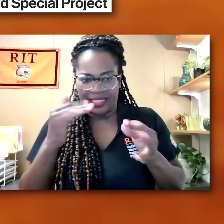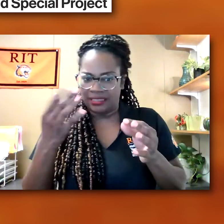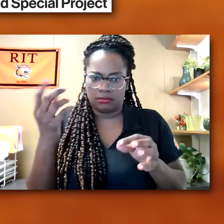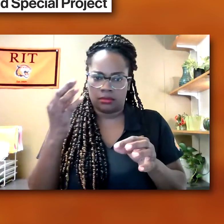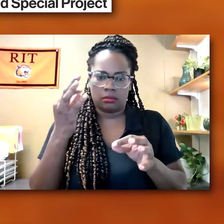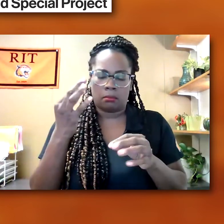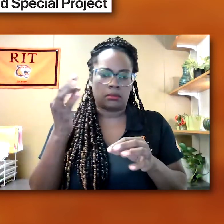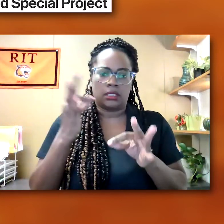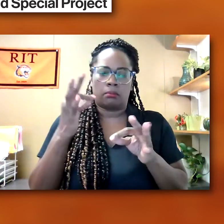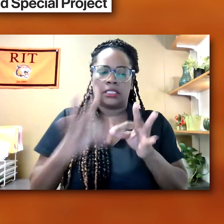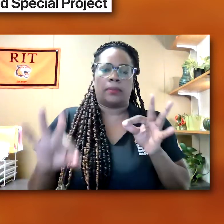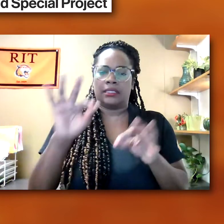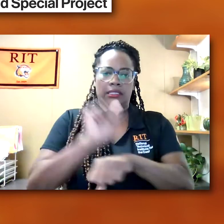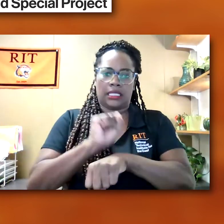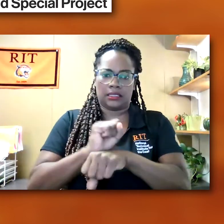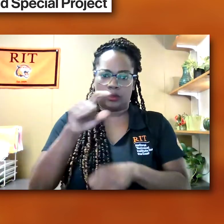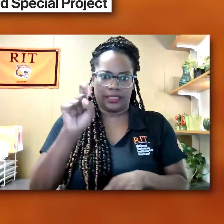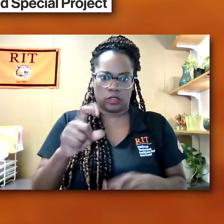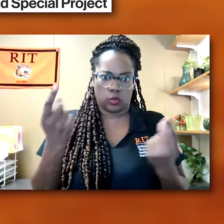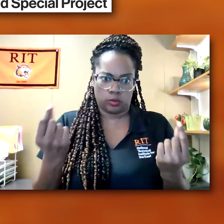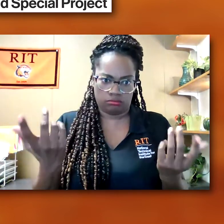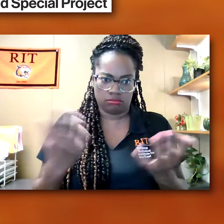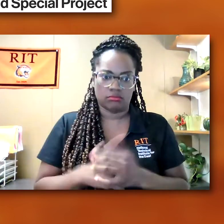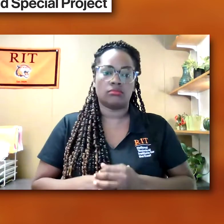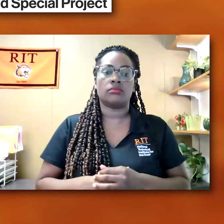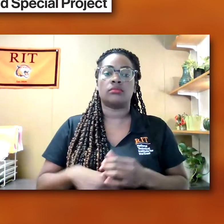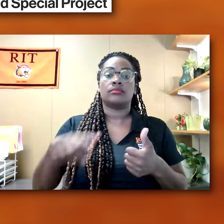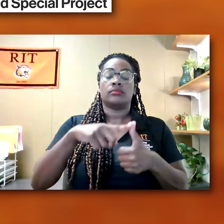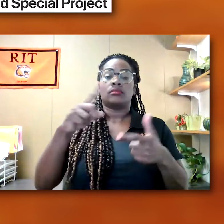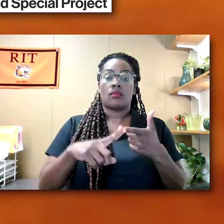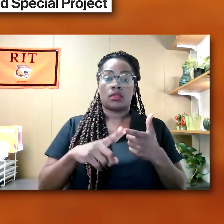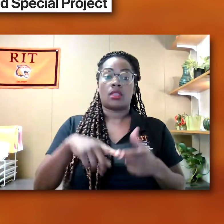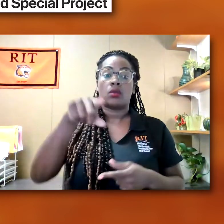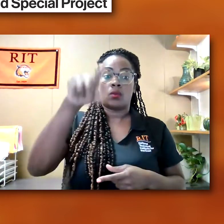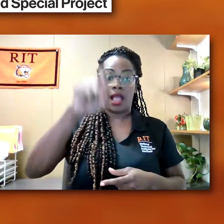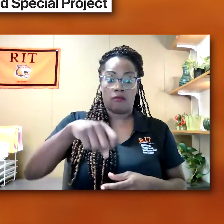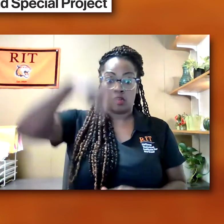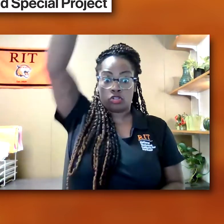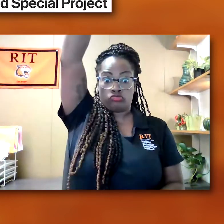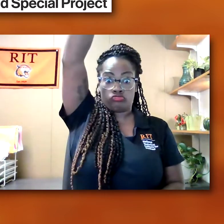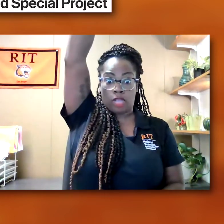from cracking or breaking, so that's pretty simple. That's exactly what you have to do. The task that is being assigned.